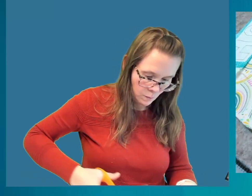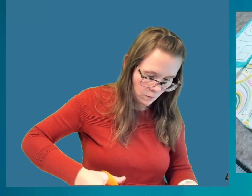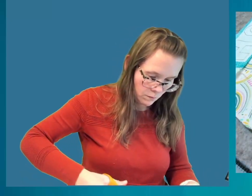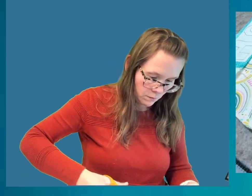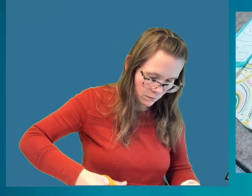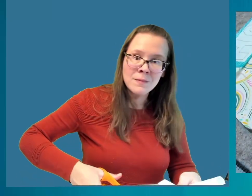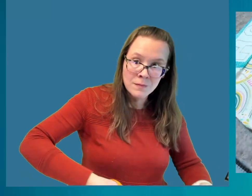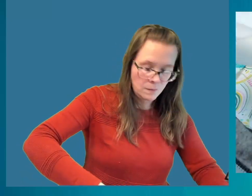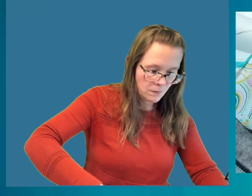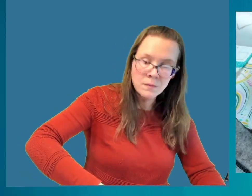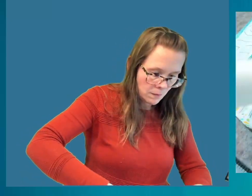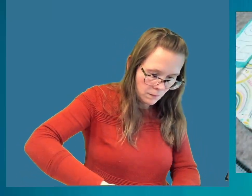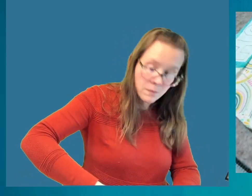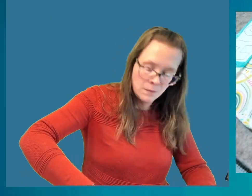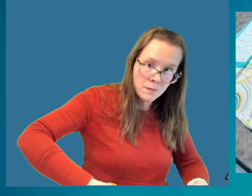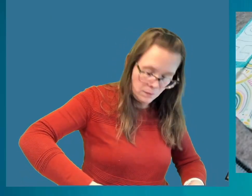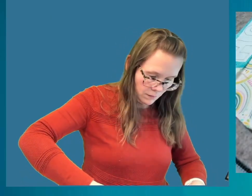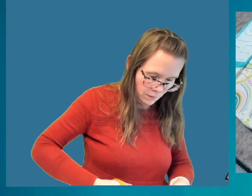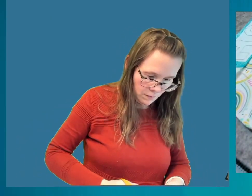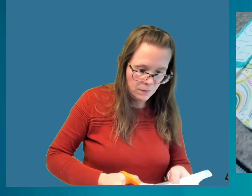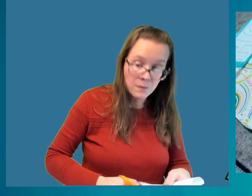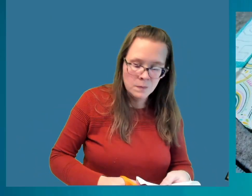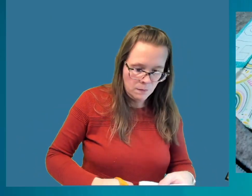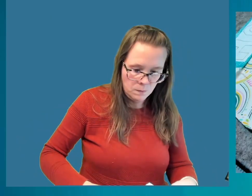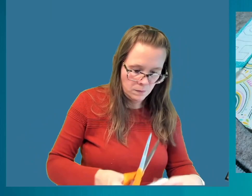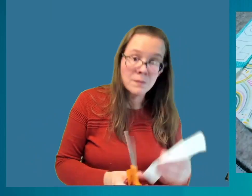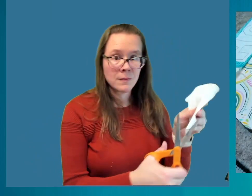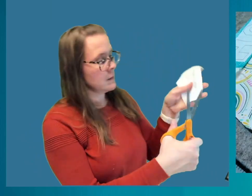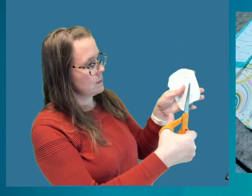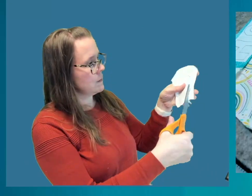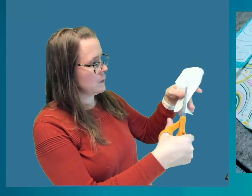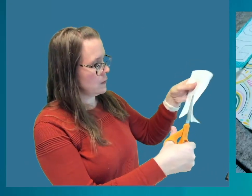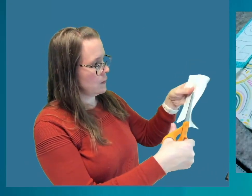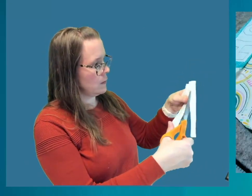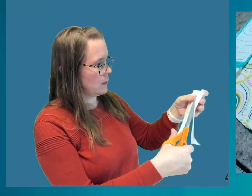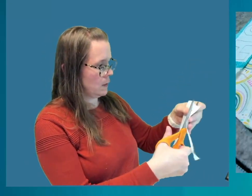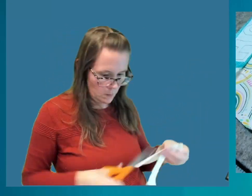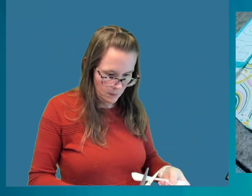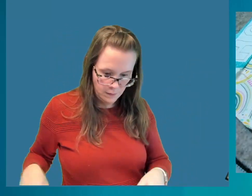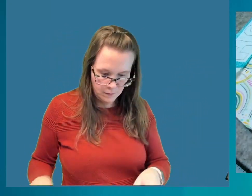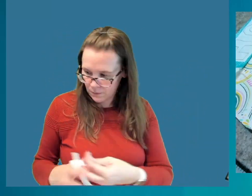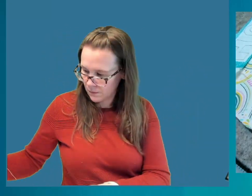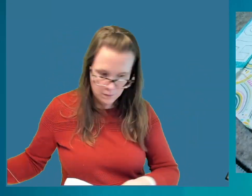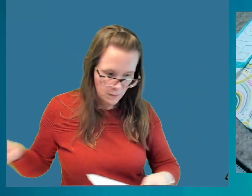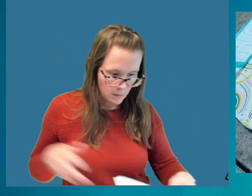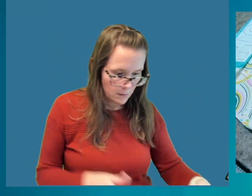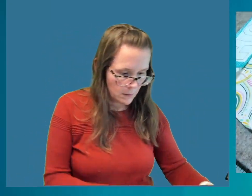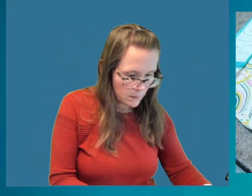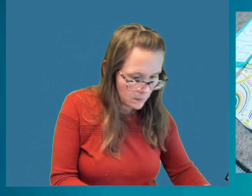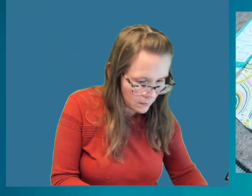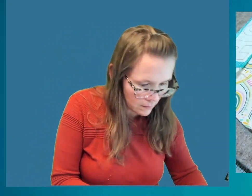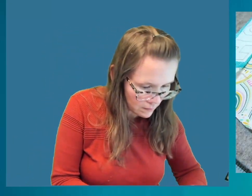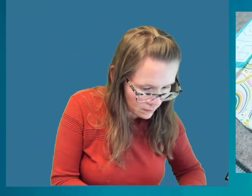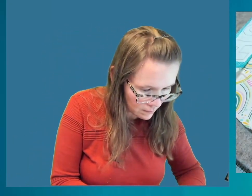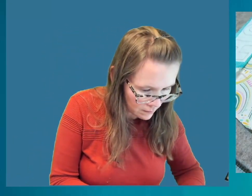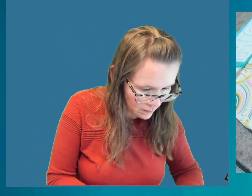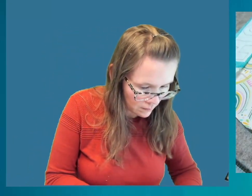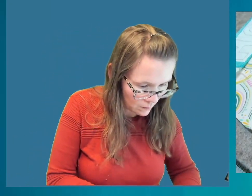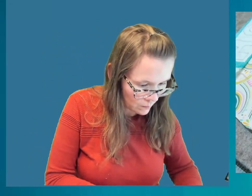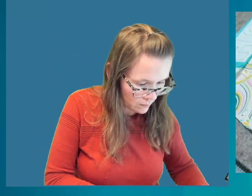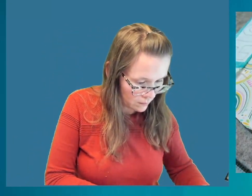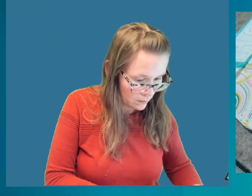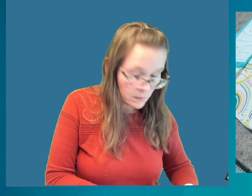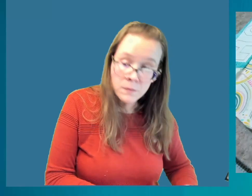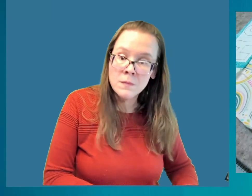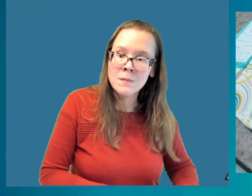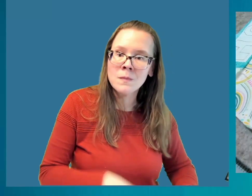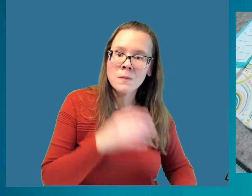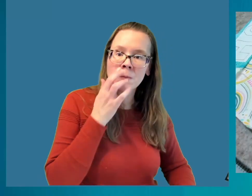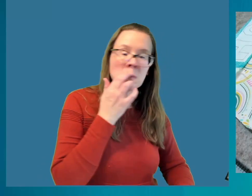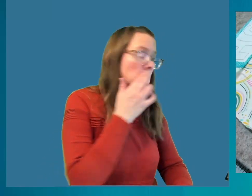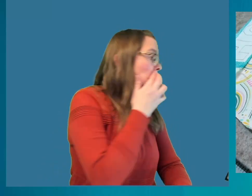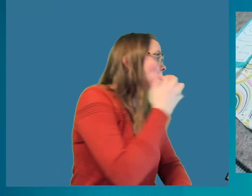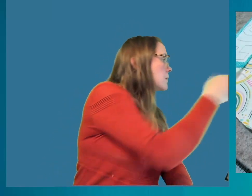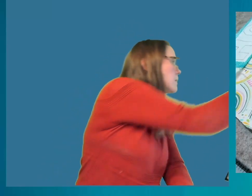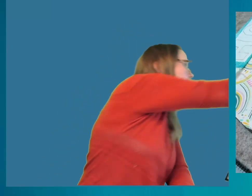and I'm going to go ahead and trim the paper around, um, the design that I traced. Uh,